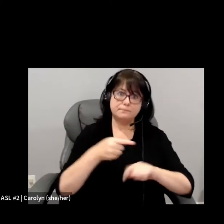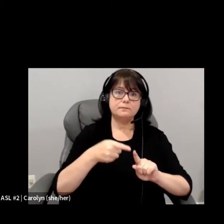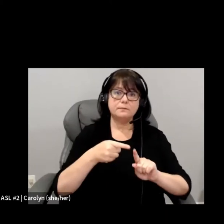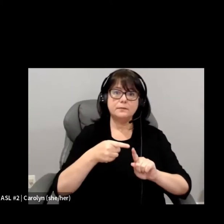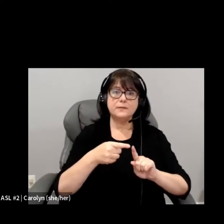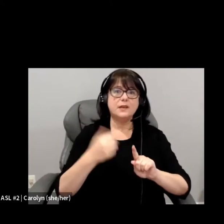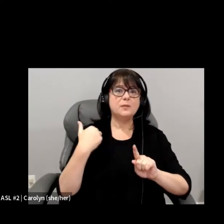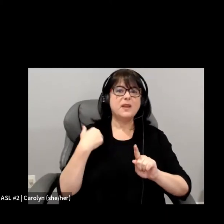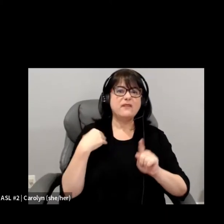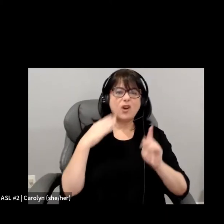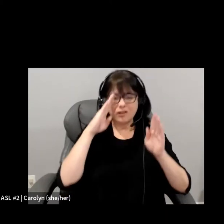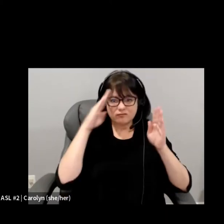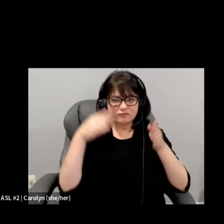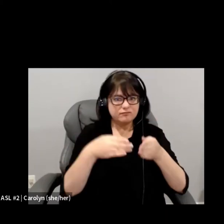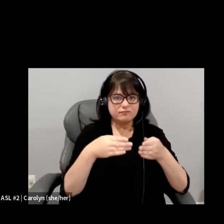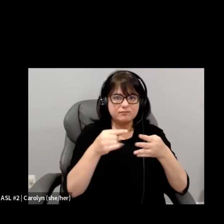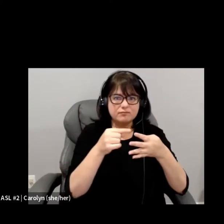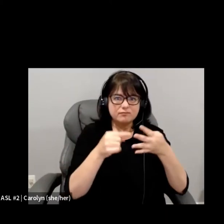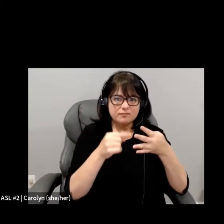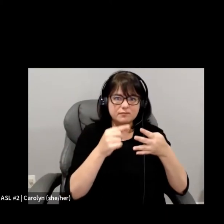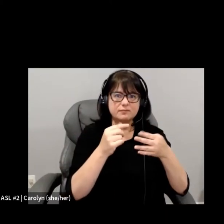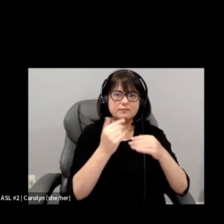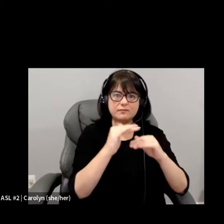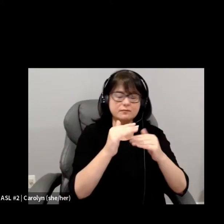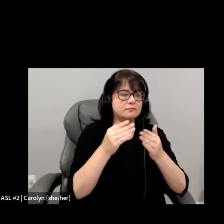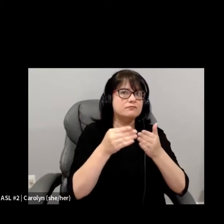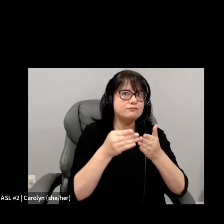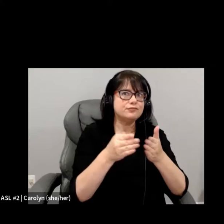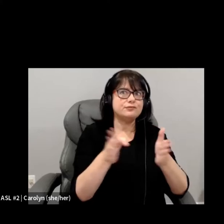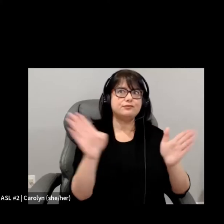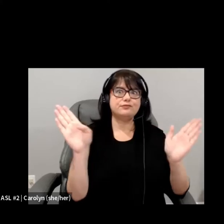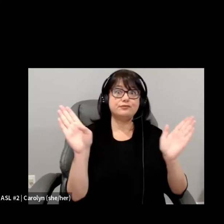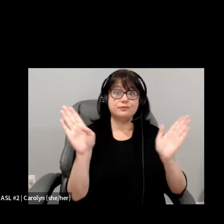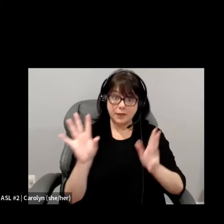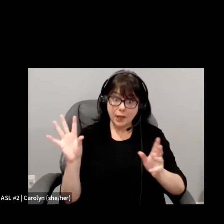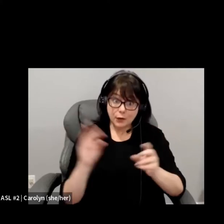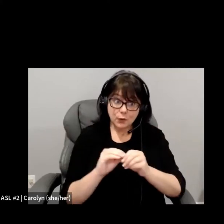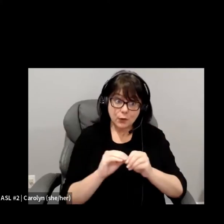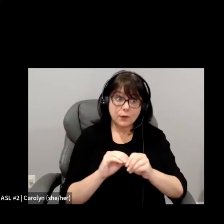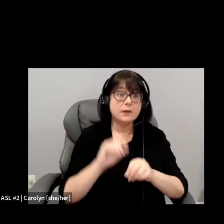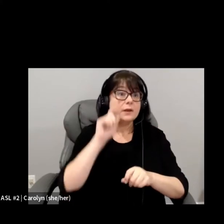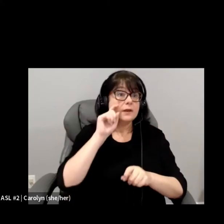IT INCLUDED SPECIFIC PROVISIONS PROHIBITING SEXUAL HARASSMENT IN THE WORKPLACE, ADDED